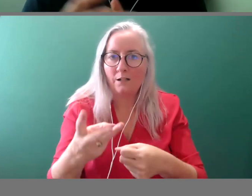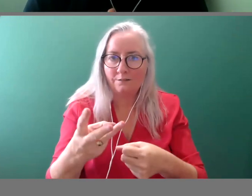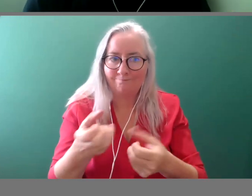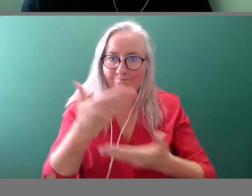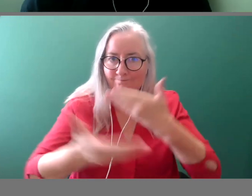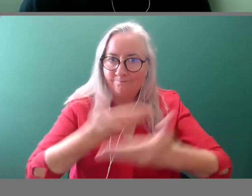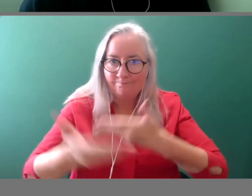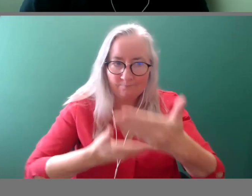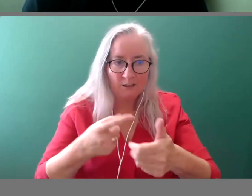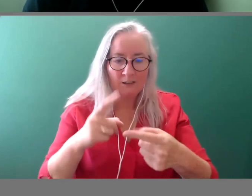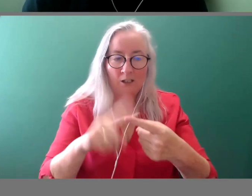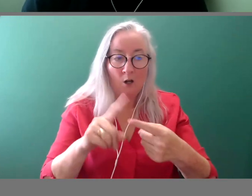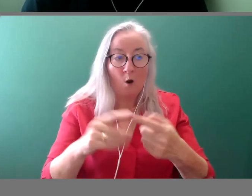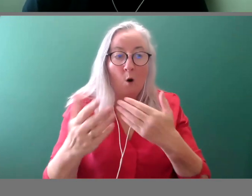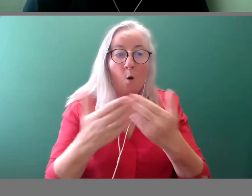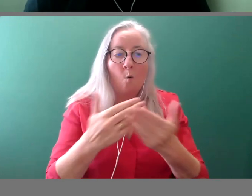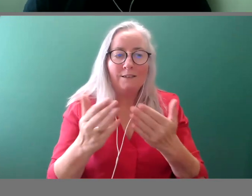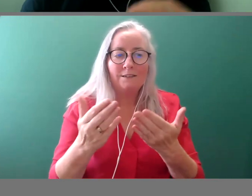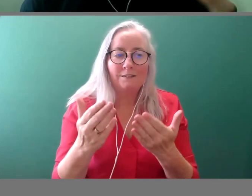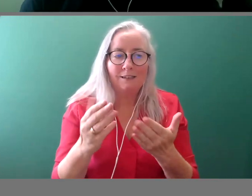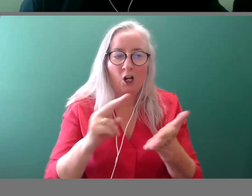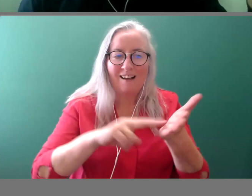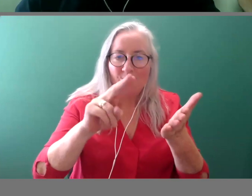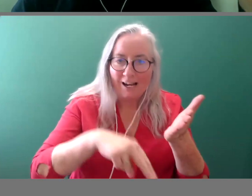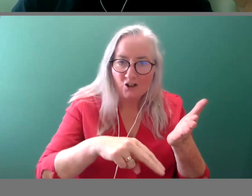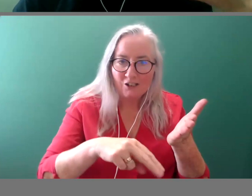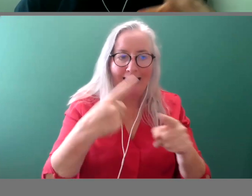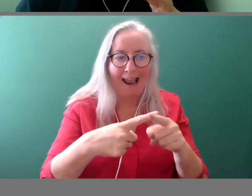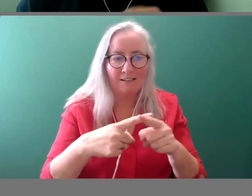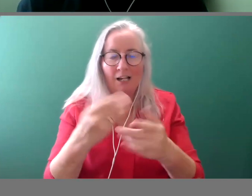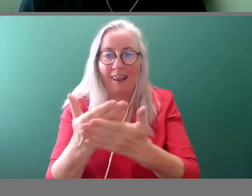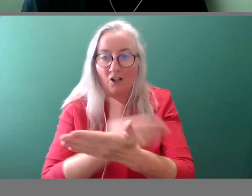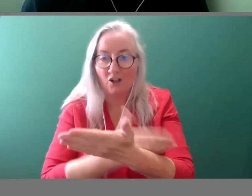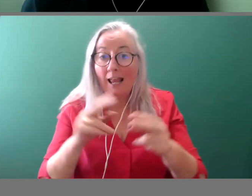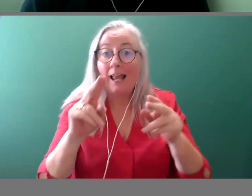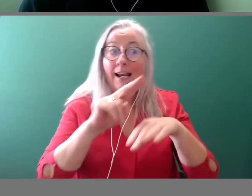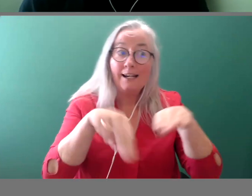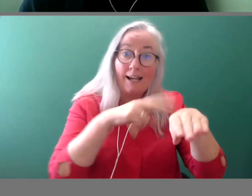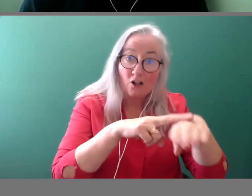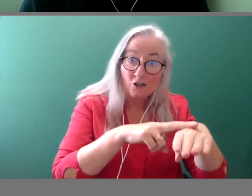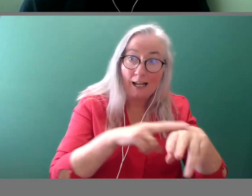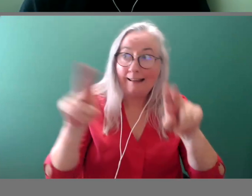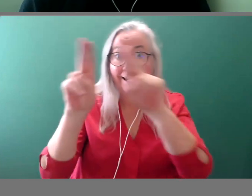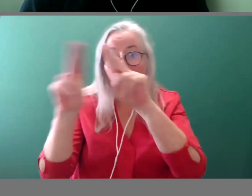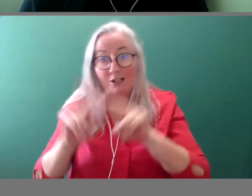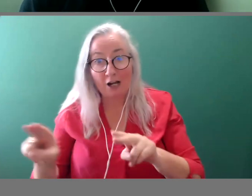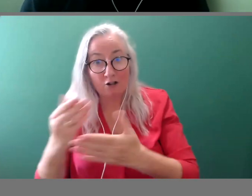the overarching conventions and legislation both nationally and internationally and getting into